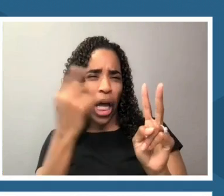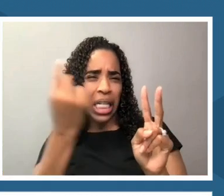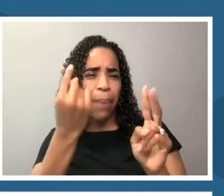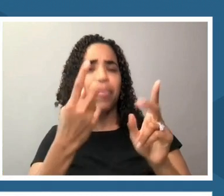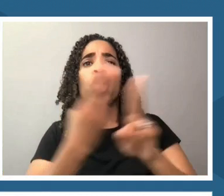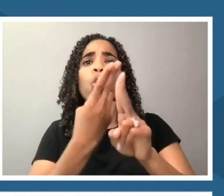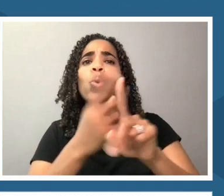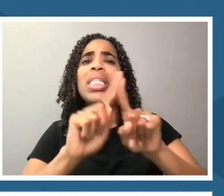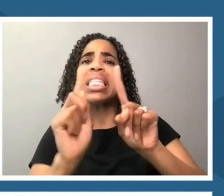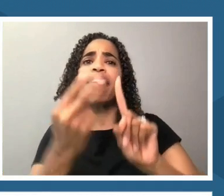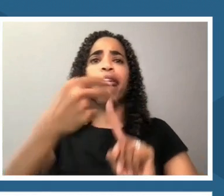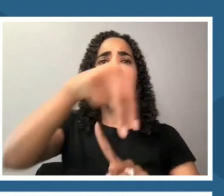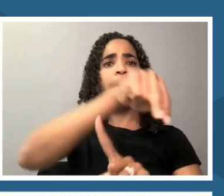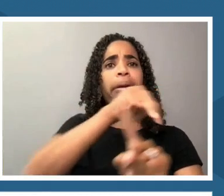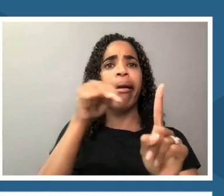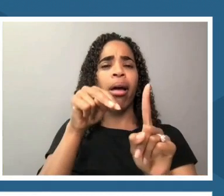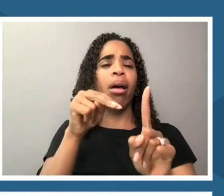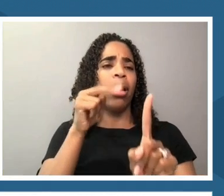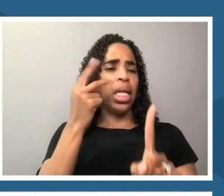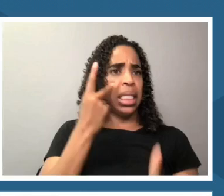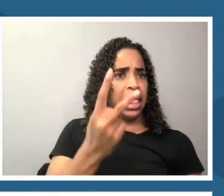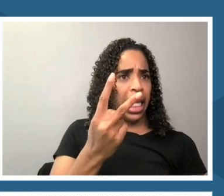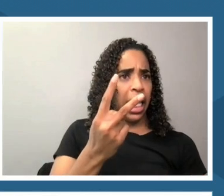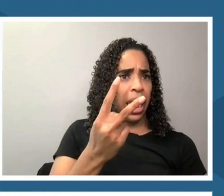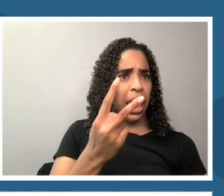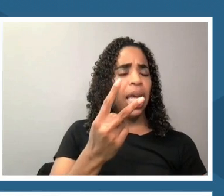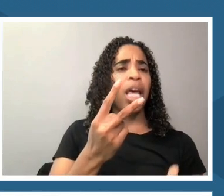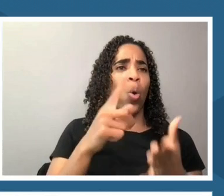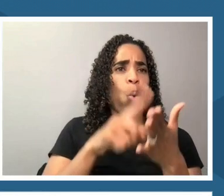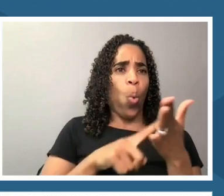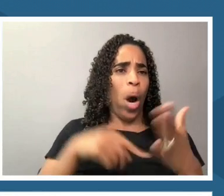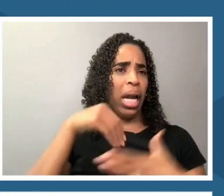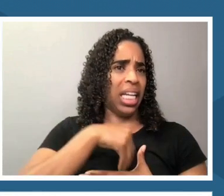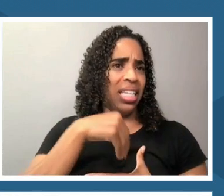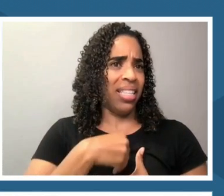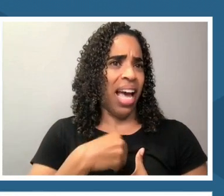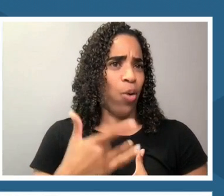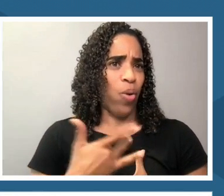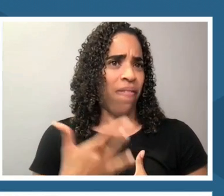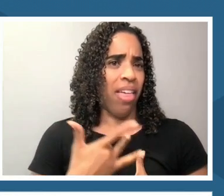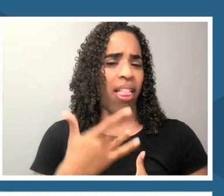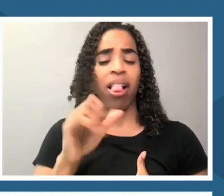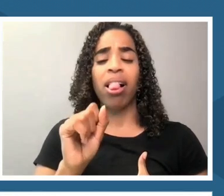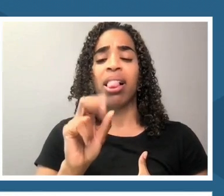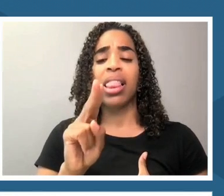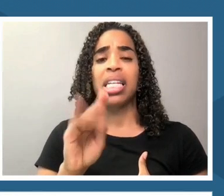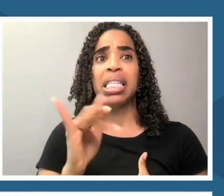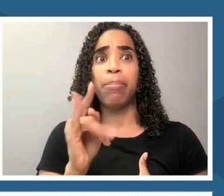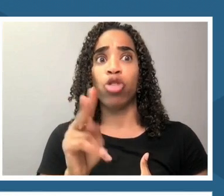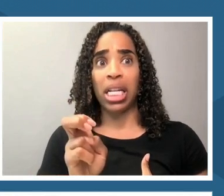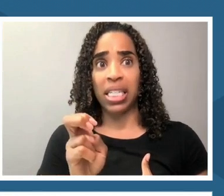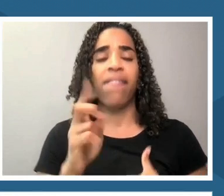we objectively see what we subjectively think about what we see and what all of